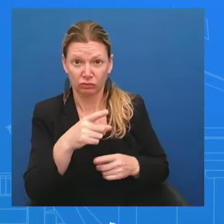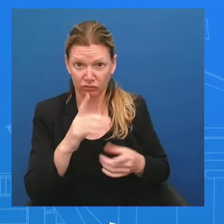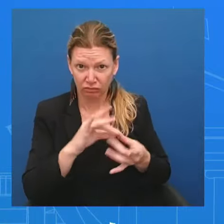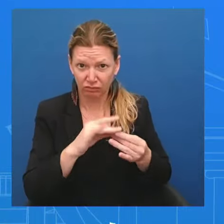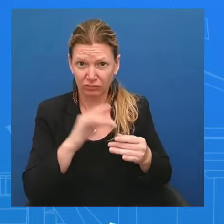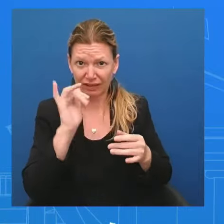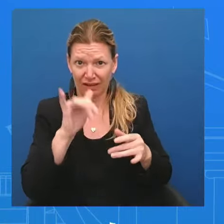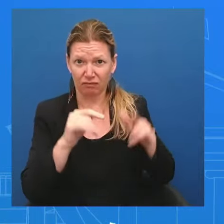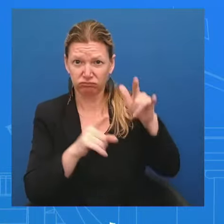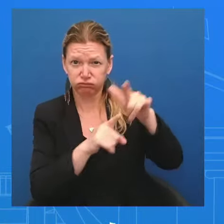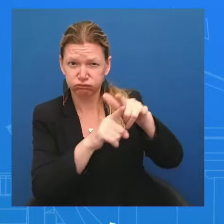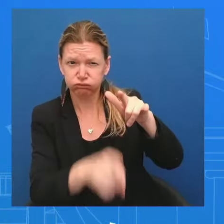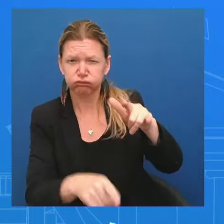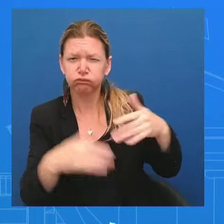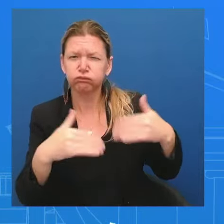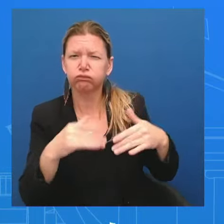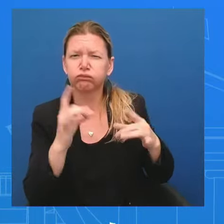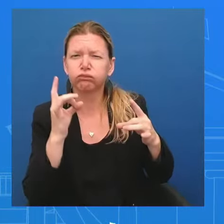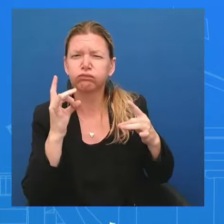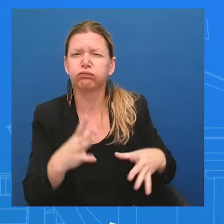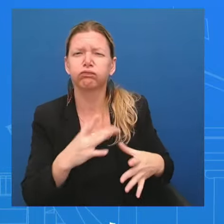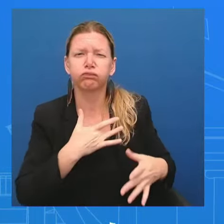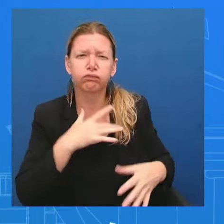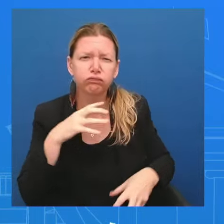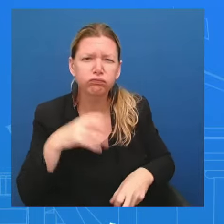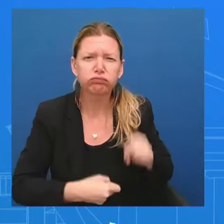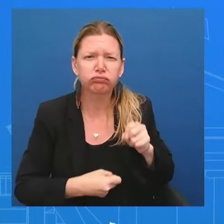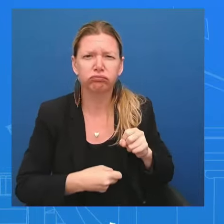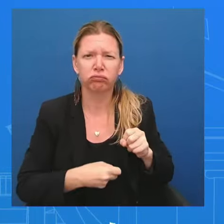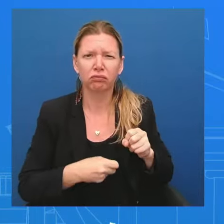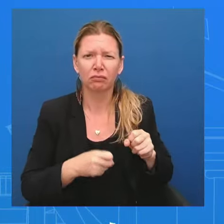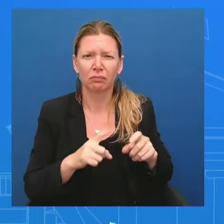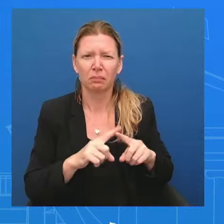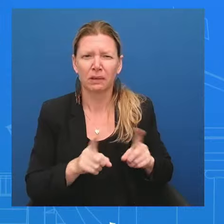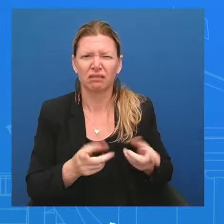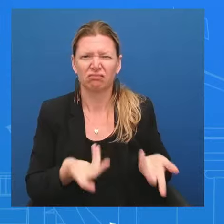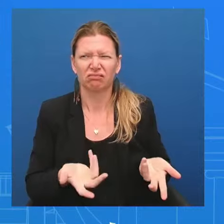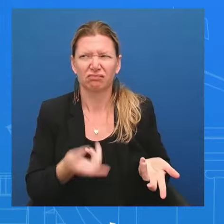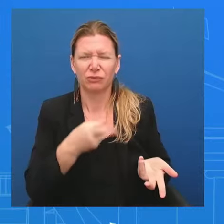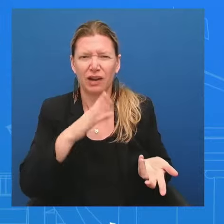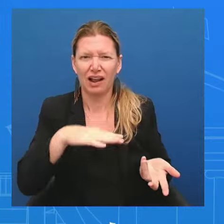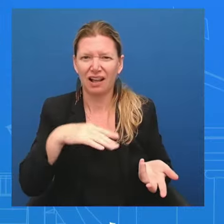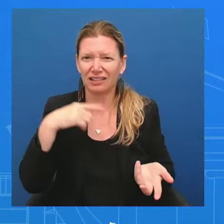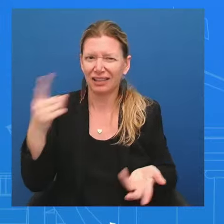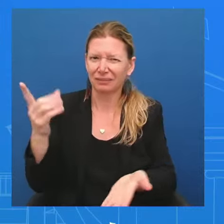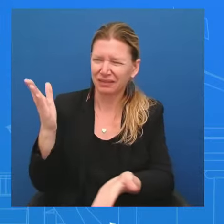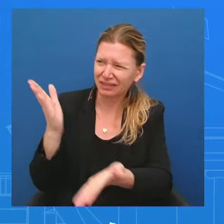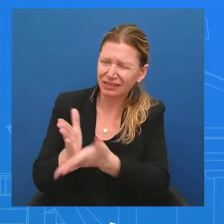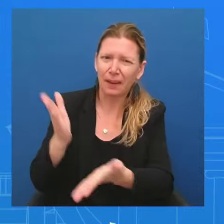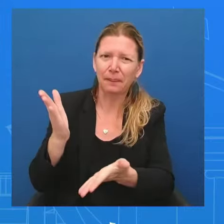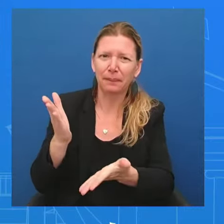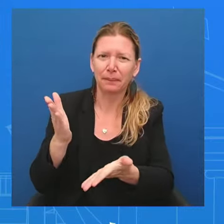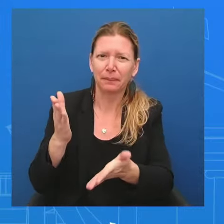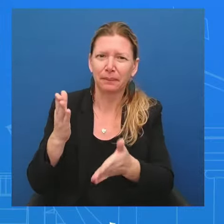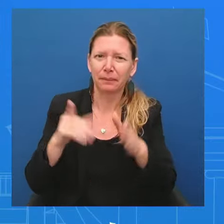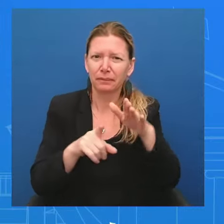Can you explain why? Mr. Kirby: We have been, I think very strident in our condemnations